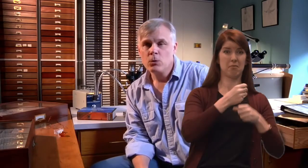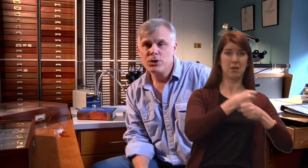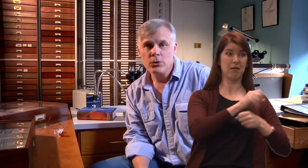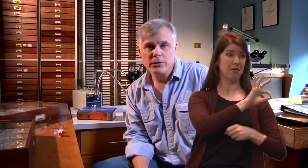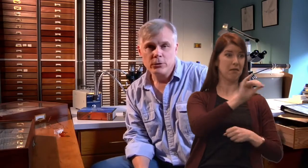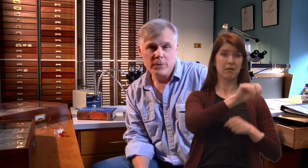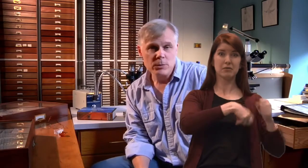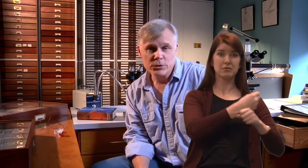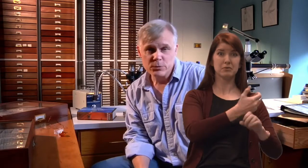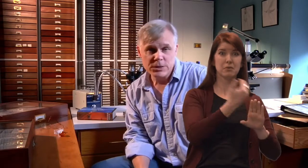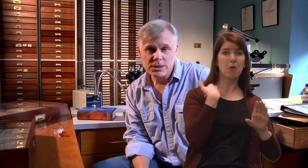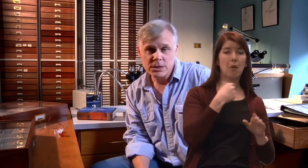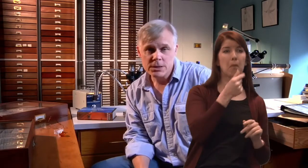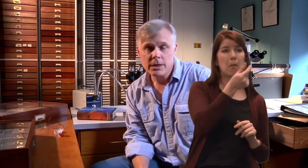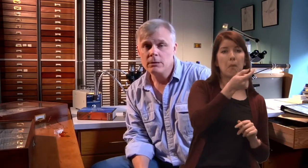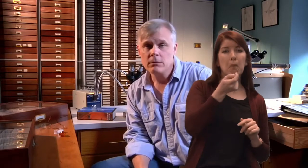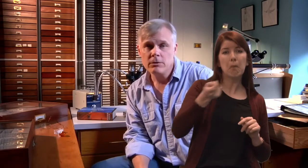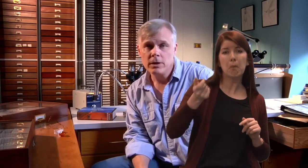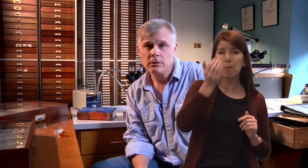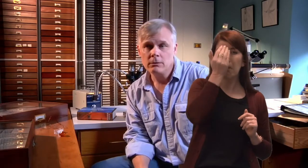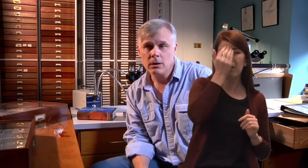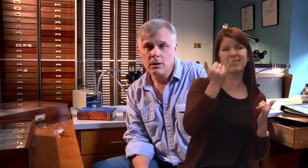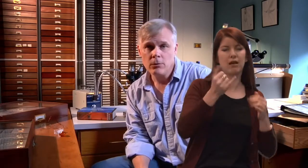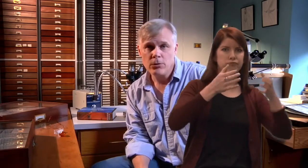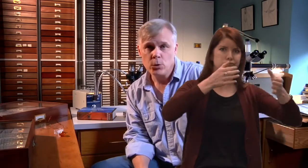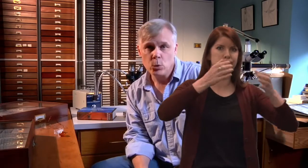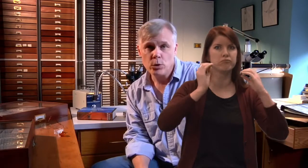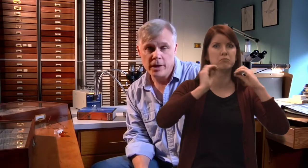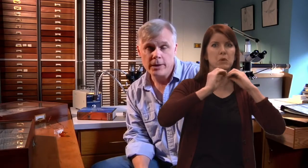We know that there are many more species than there were then,